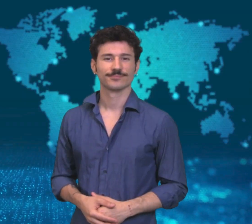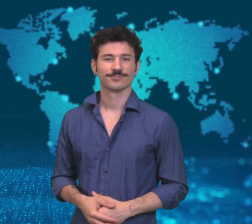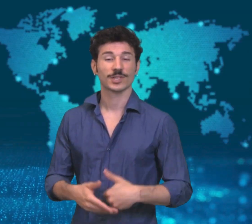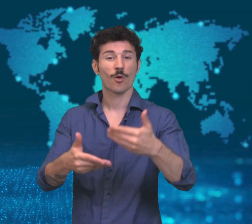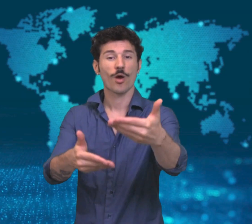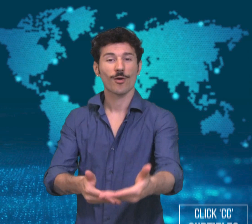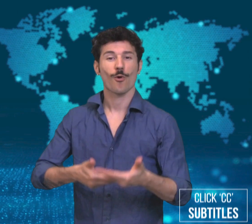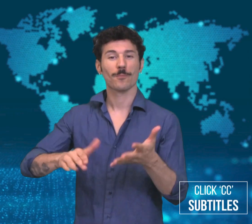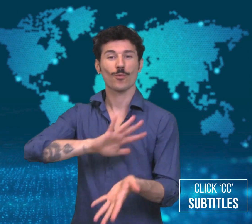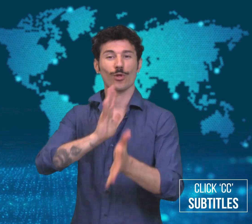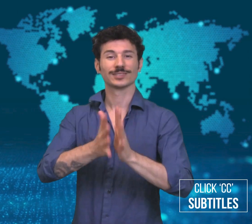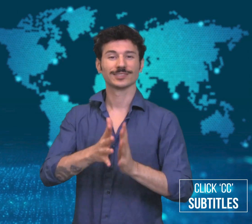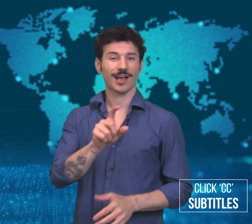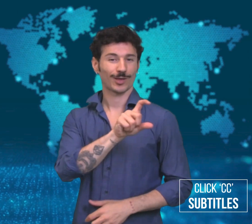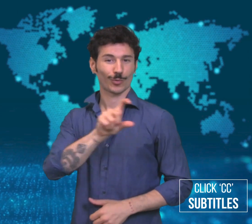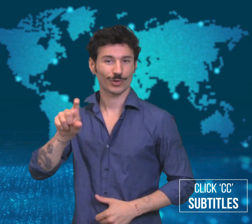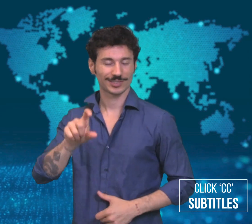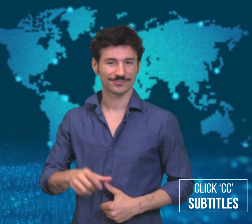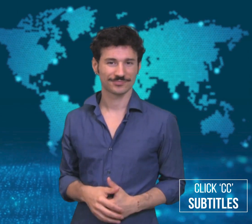Welcome to WorldSign Week!